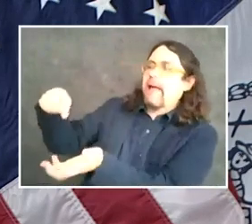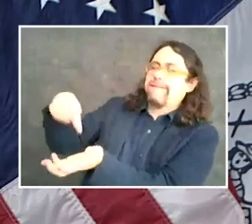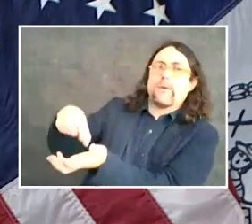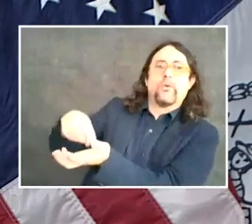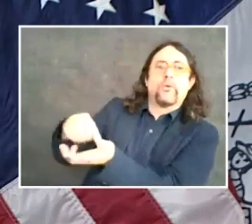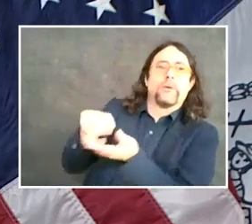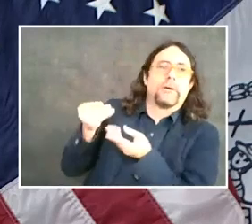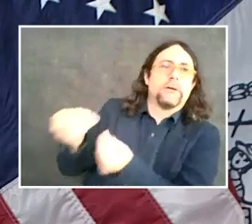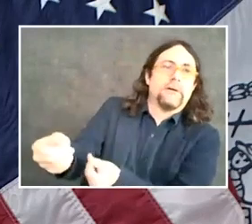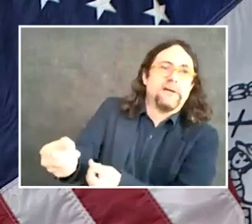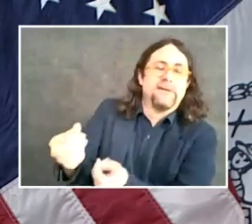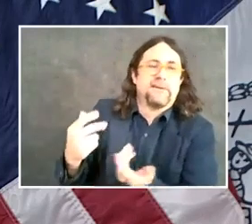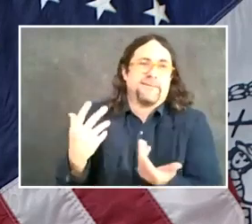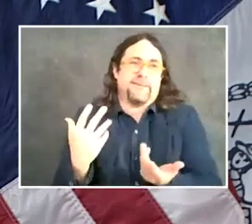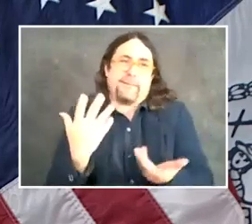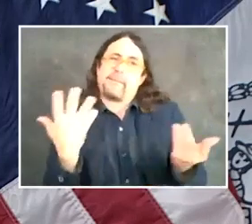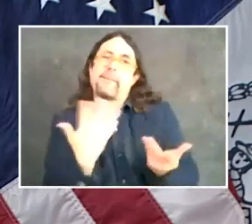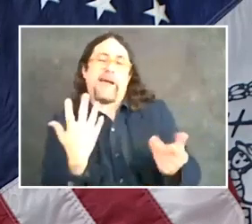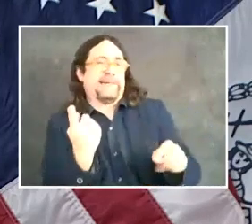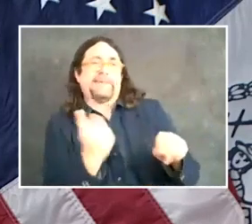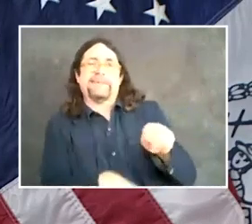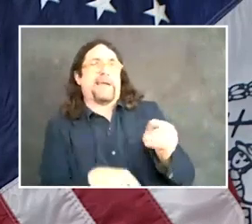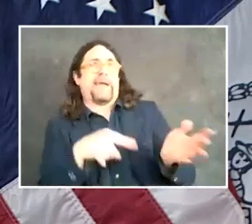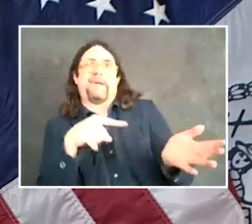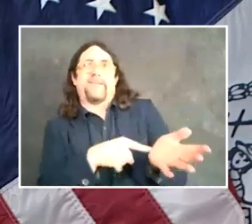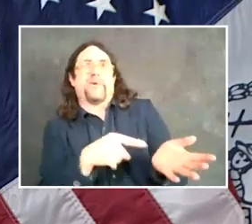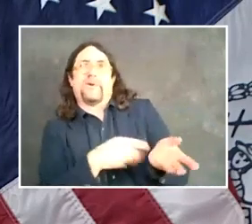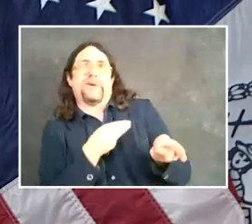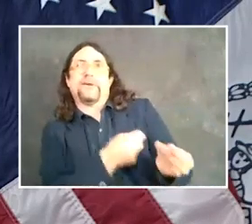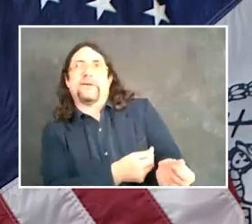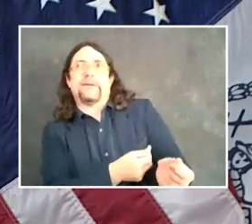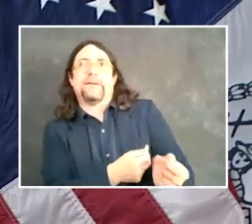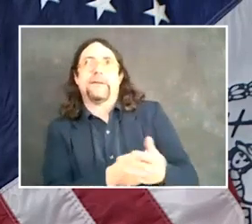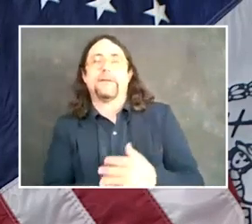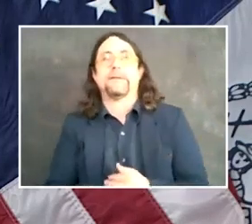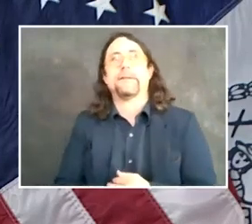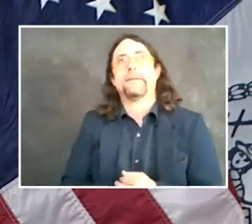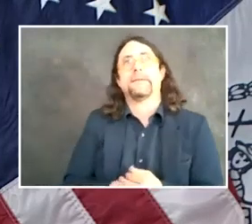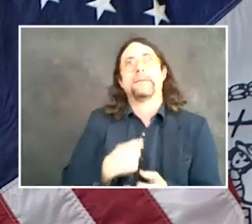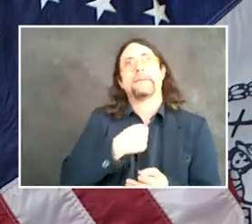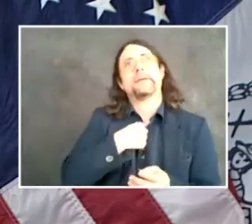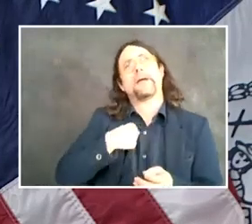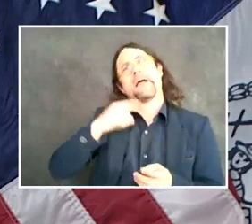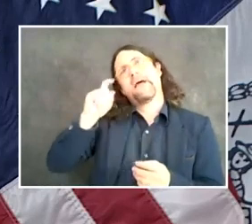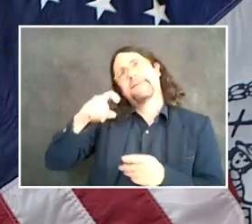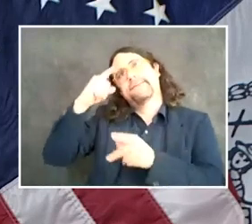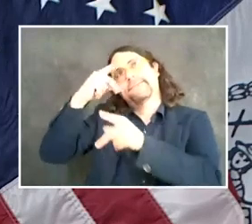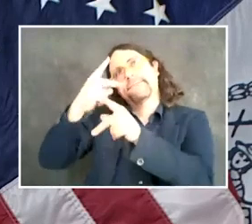BUT THEN BEYOND IS A QUESTION ON WHAT WILL KEEP PEOPLE SAFE.